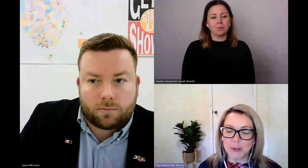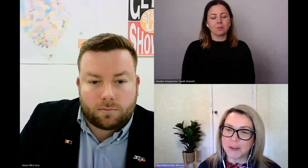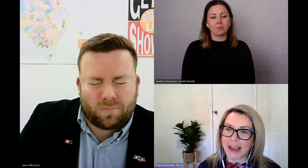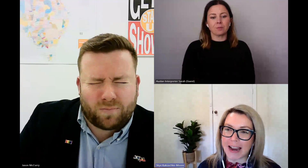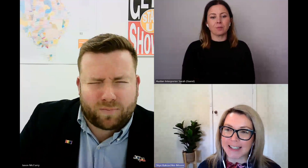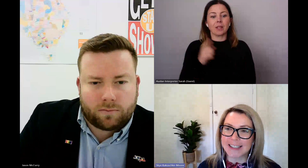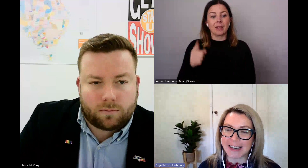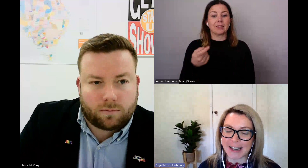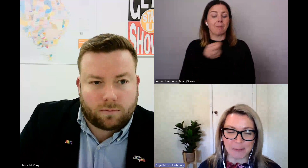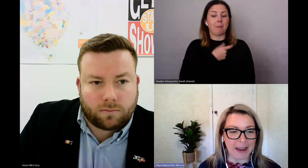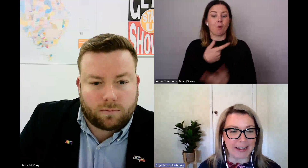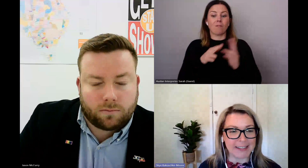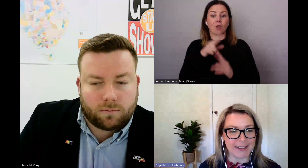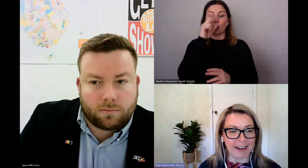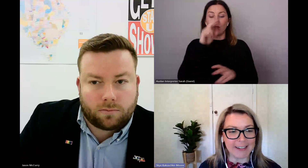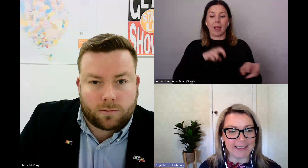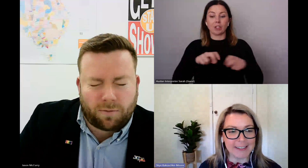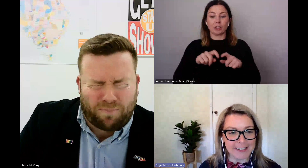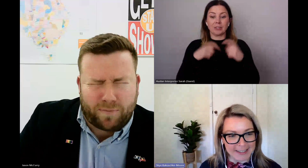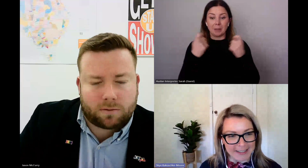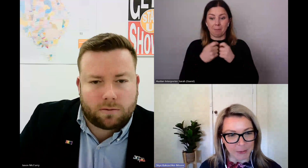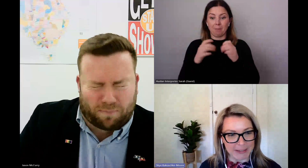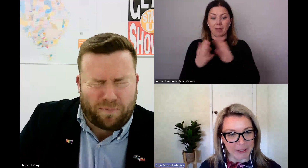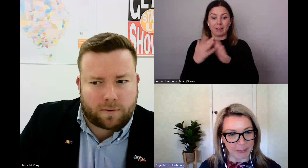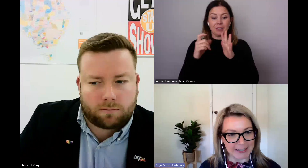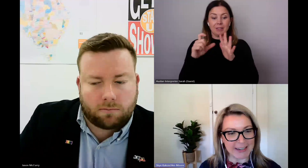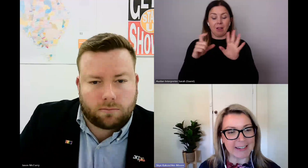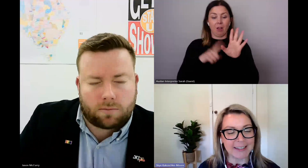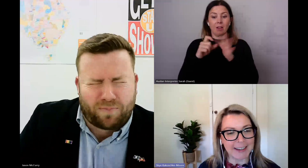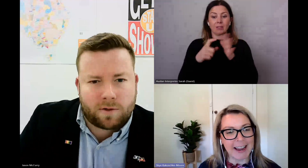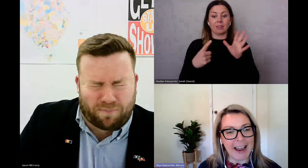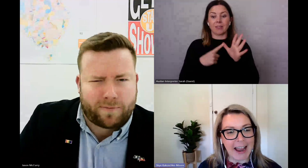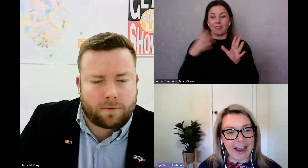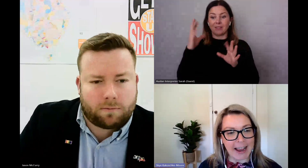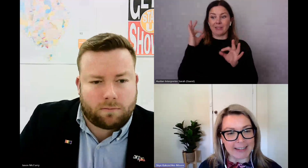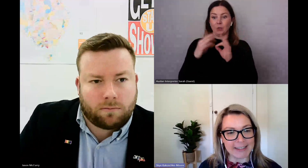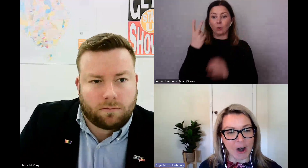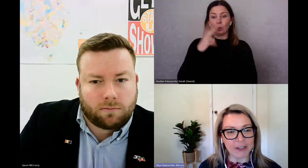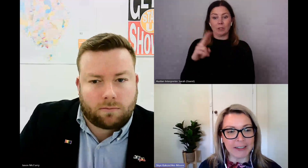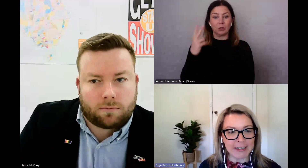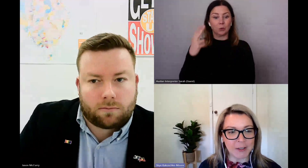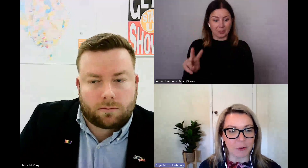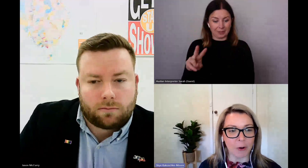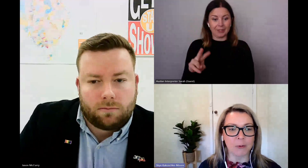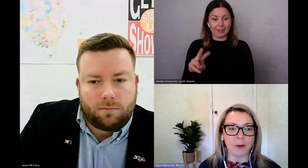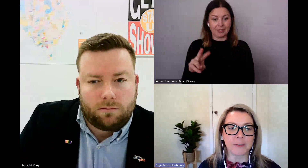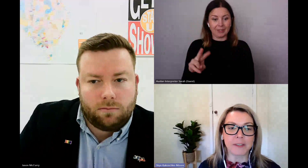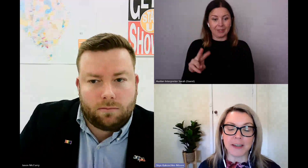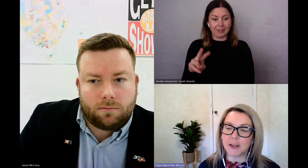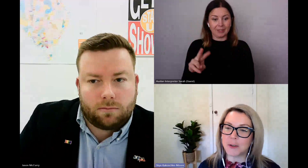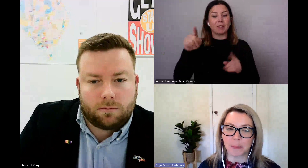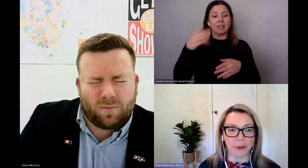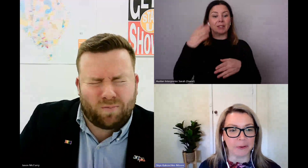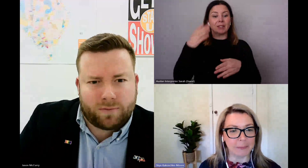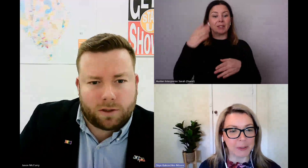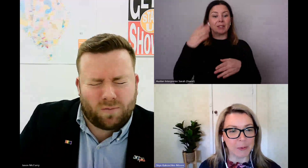Youth Action Team at CYDA since 2020 and is currently in the role of Senior Youth Programs